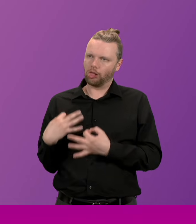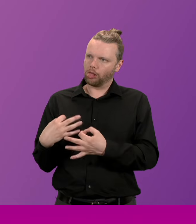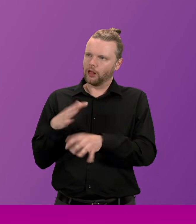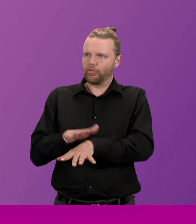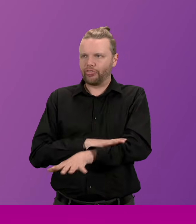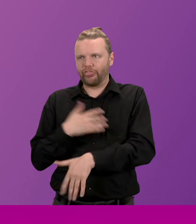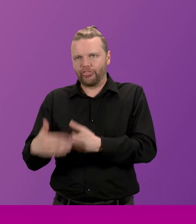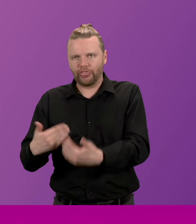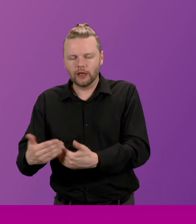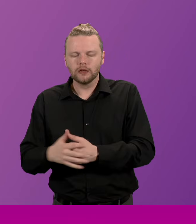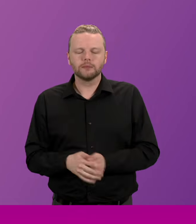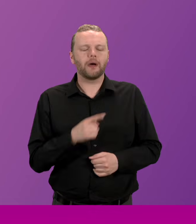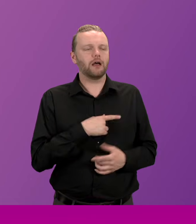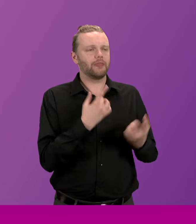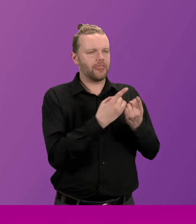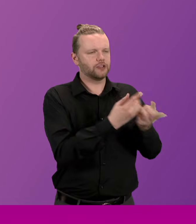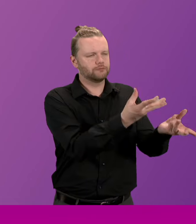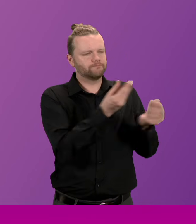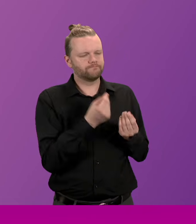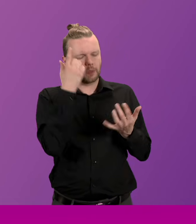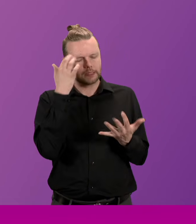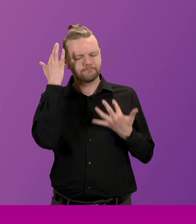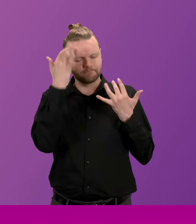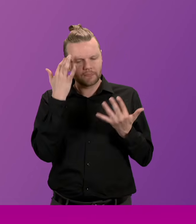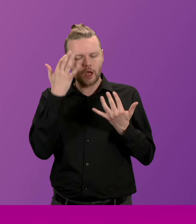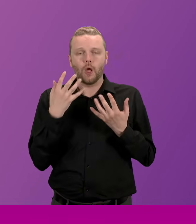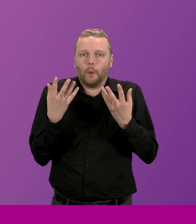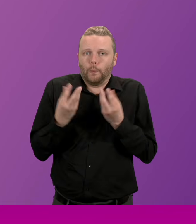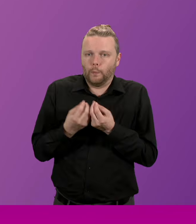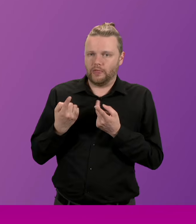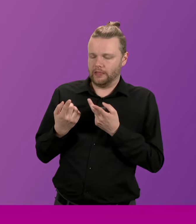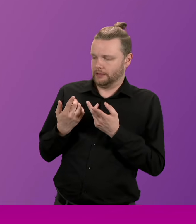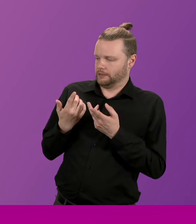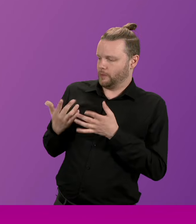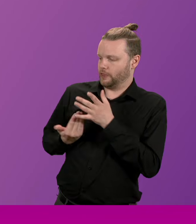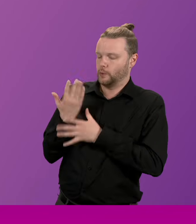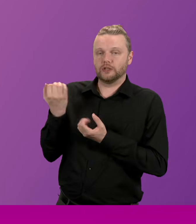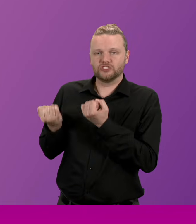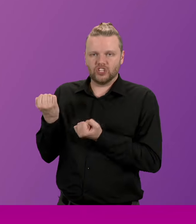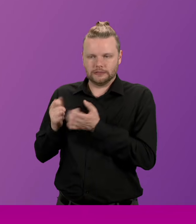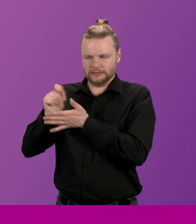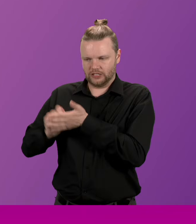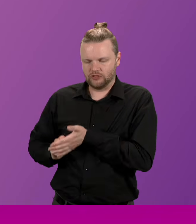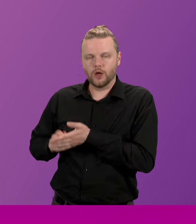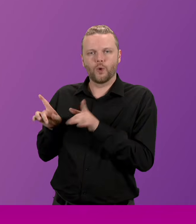I will take away those issues, and the justice secretary will consider the issues on my behalf